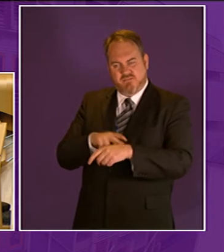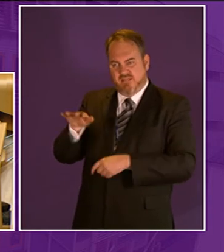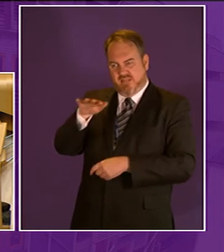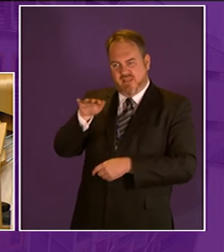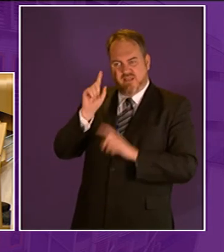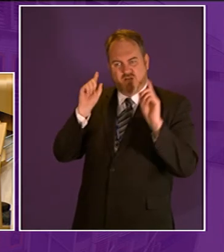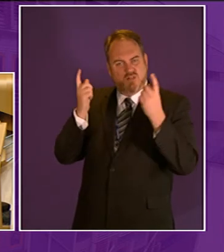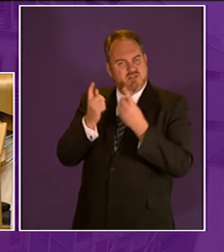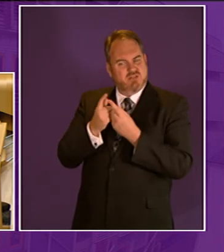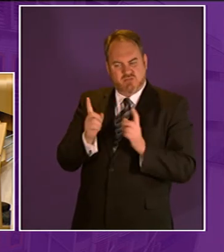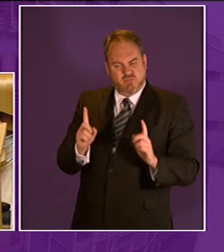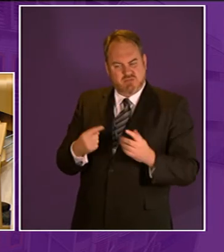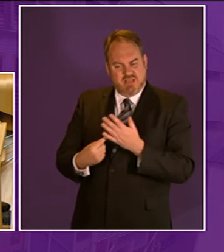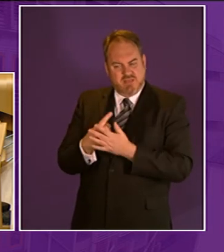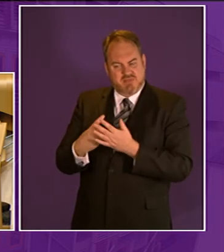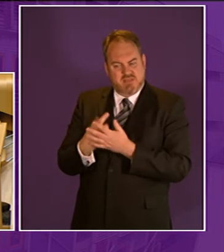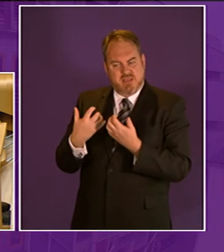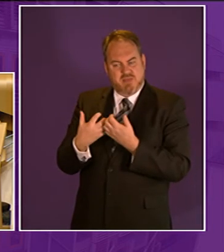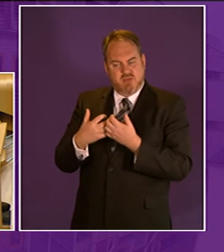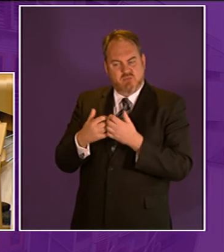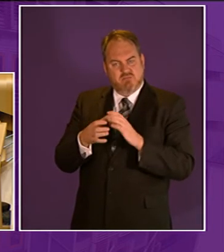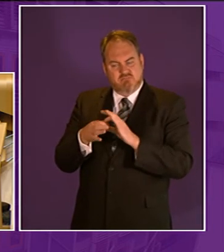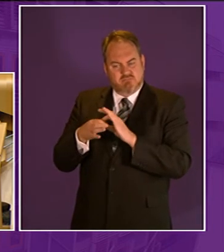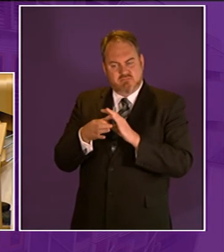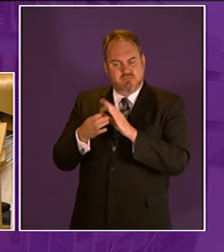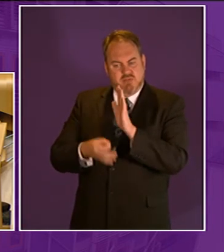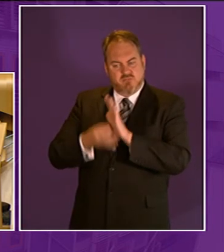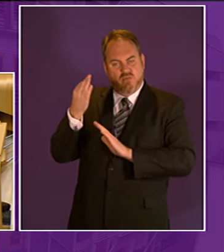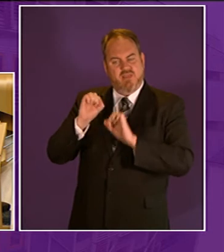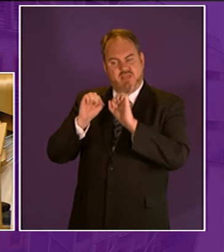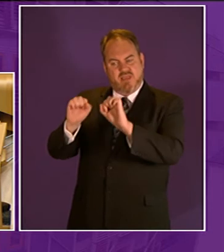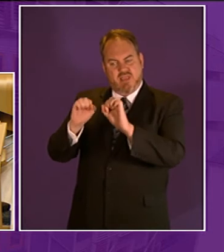What progress is being made in harmonising the terms and conditions of support staff in colleges?